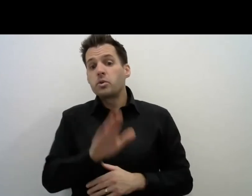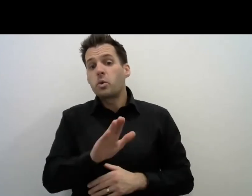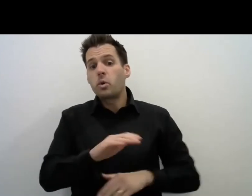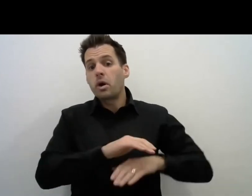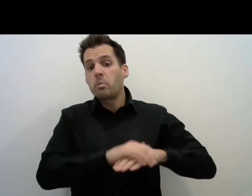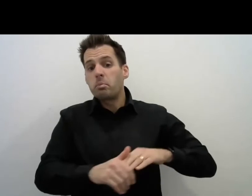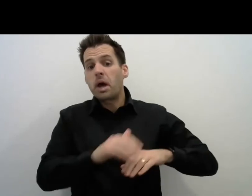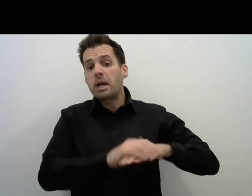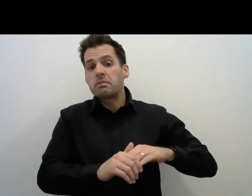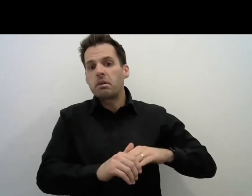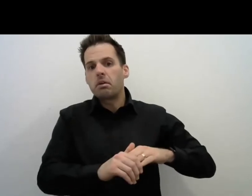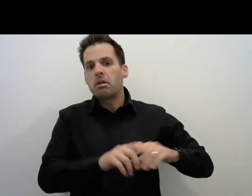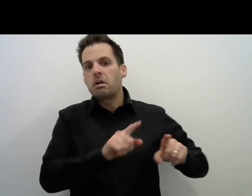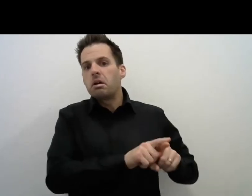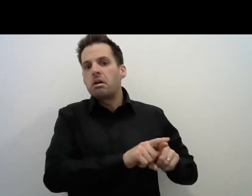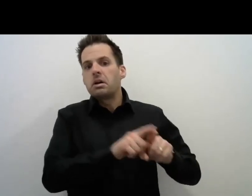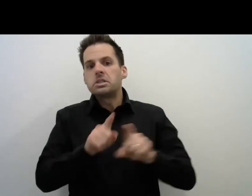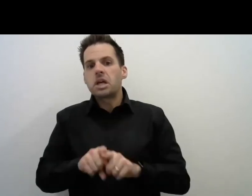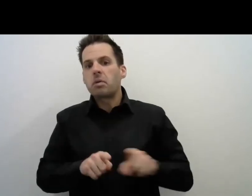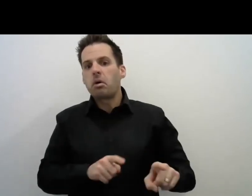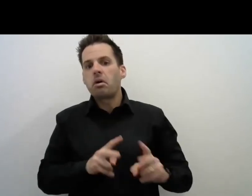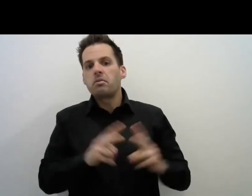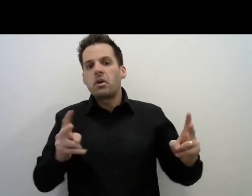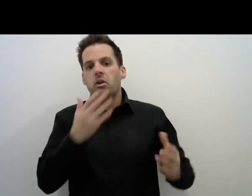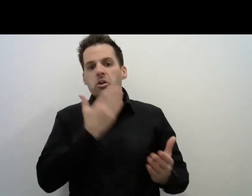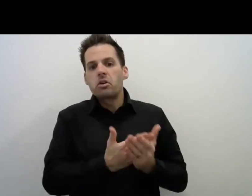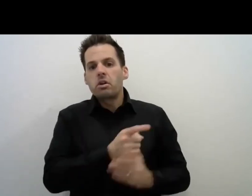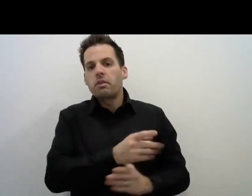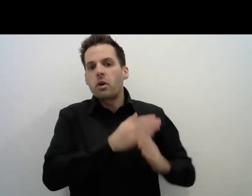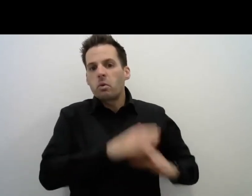test and they walk in and they do they're quiet and they lay under the table but i'm going to